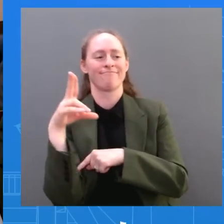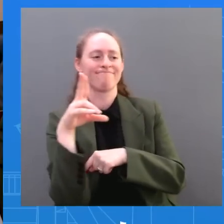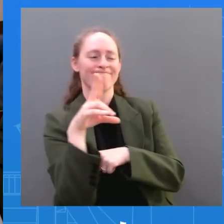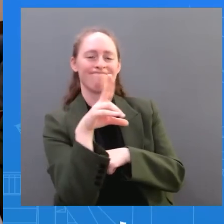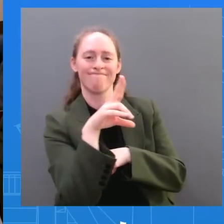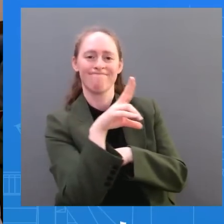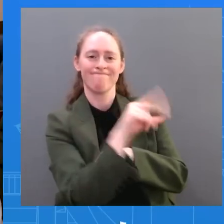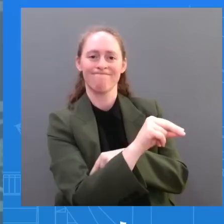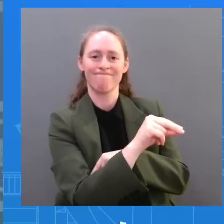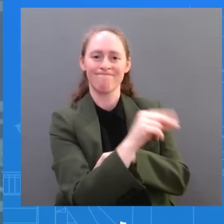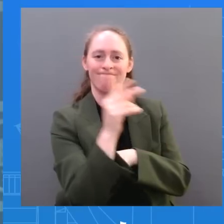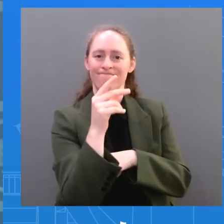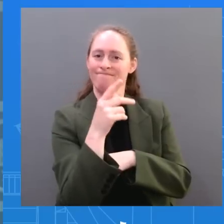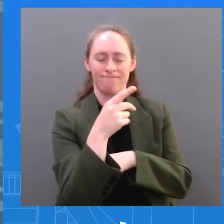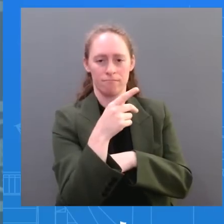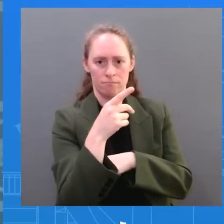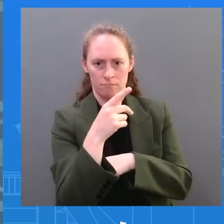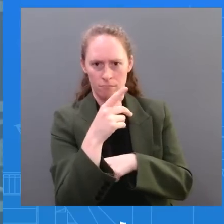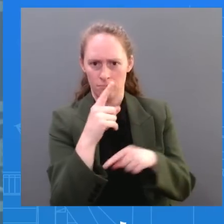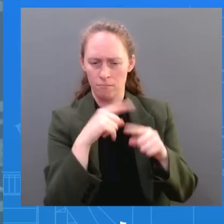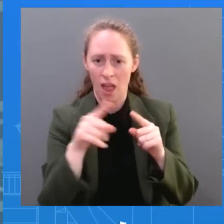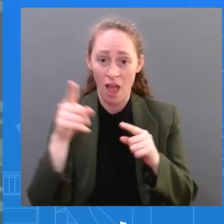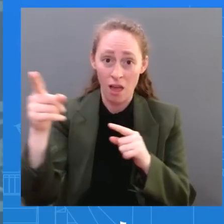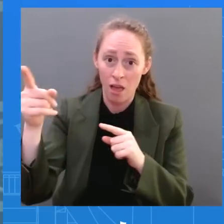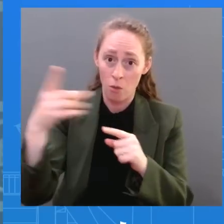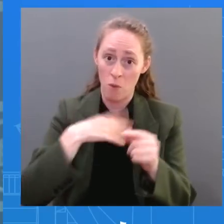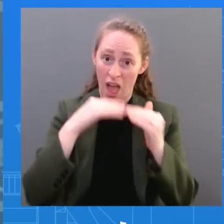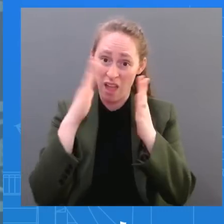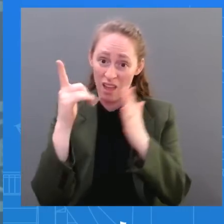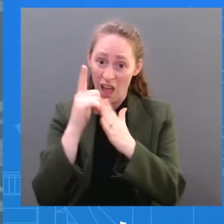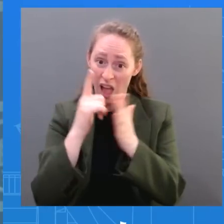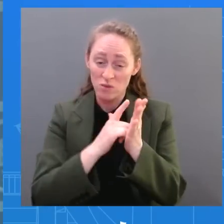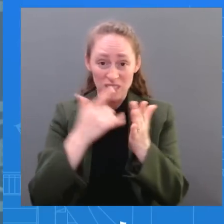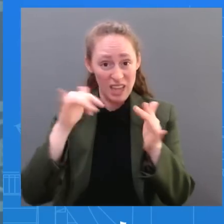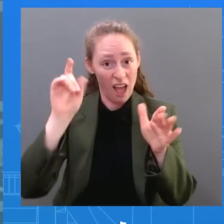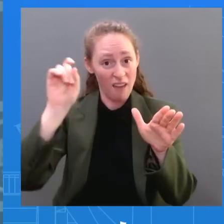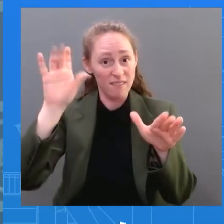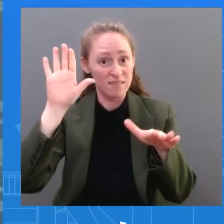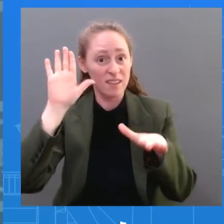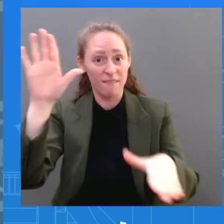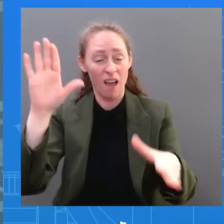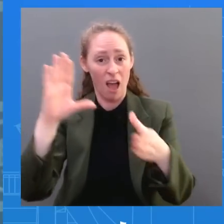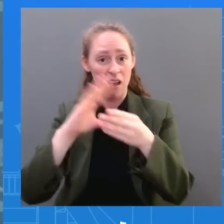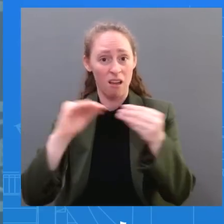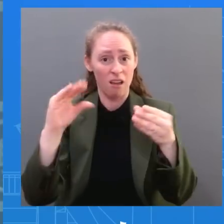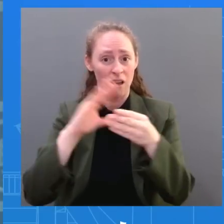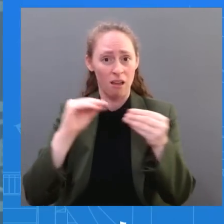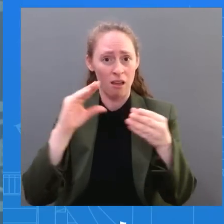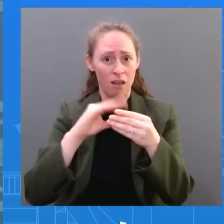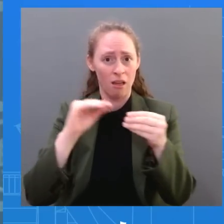Ms. Jean-Pierre: So, let me just first say when it comes to January 6th -- the hearings, the select committee -- what we're seeing: It is important -- the President believes it's important